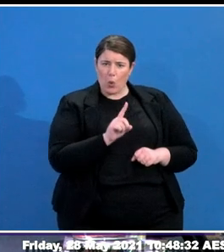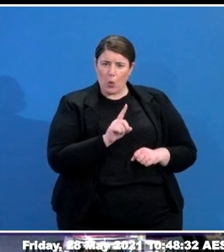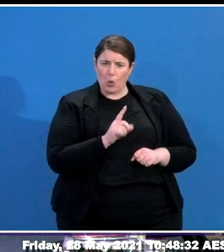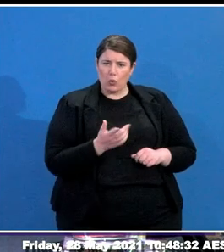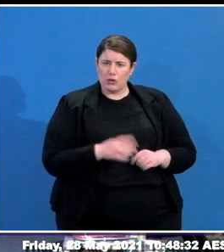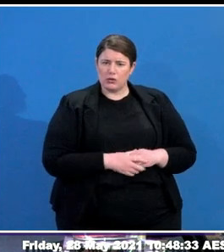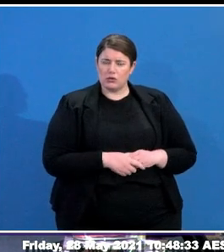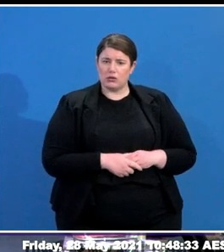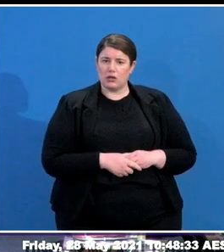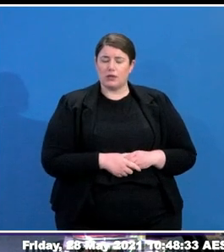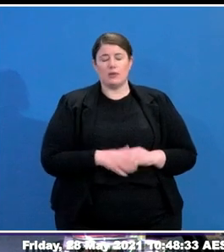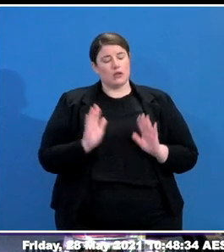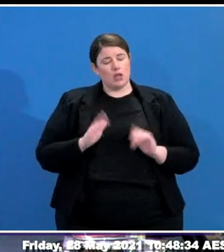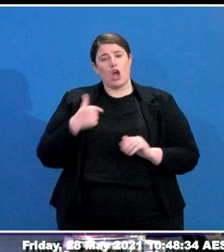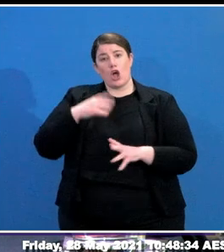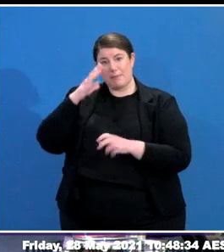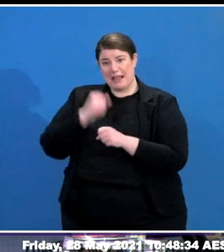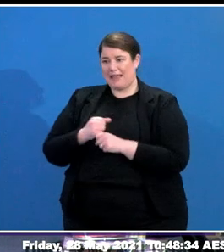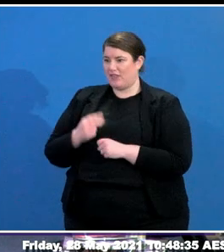I believe that there always takes two parties.